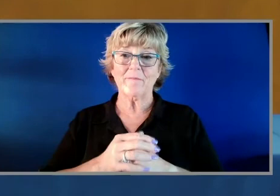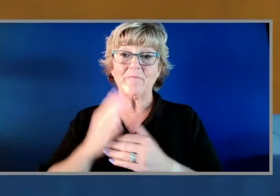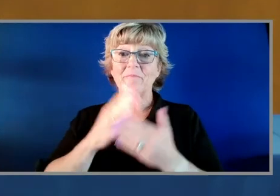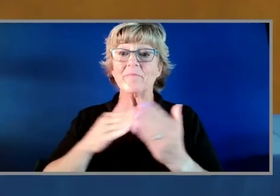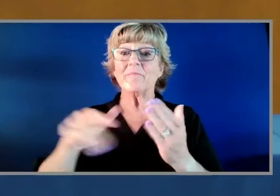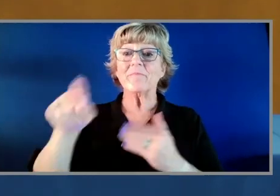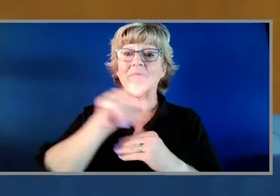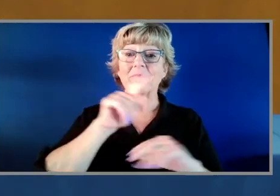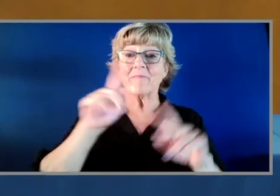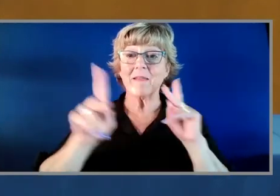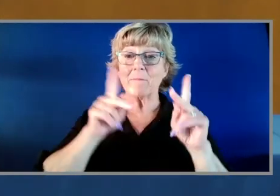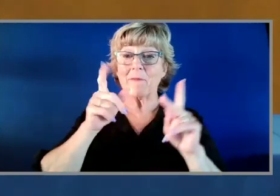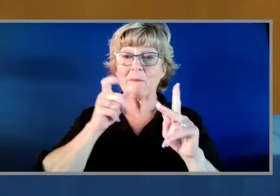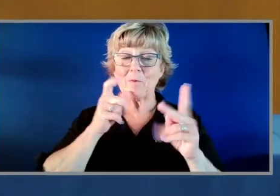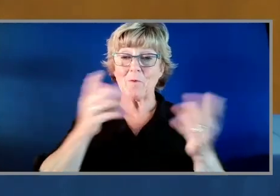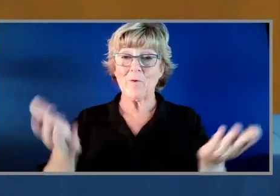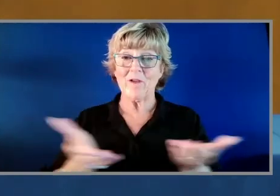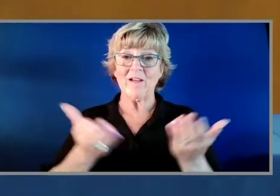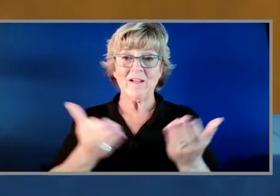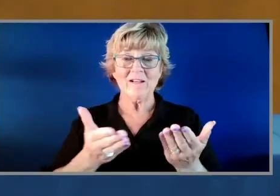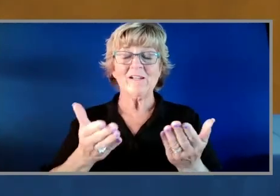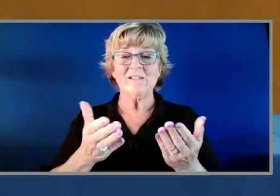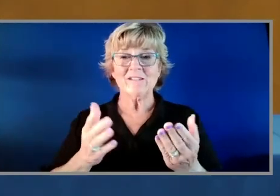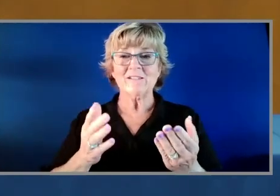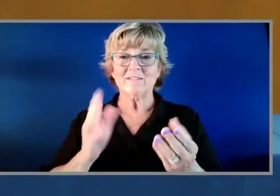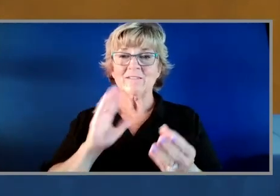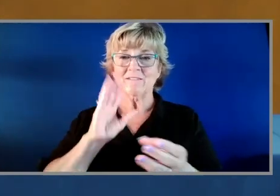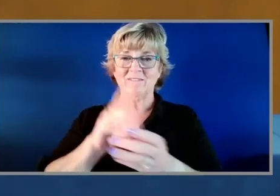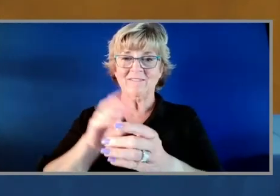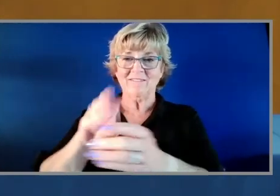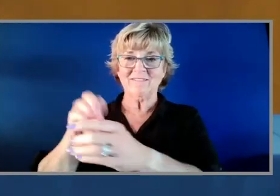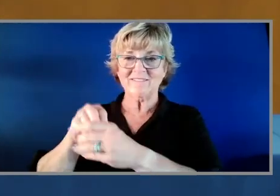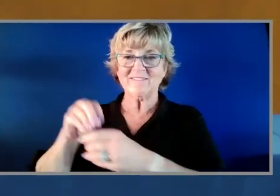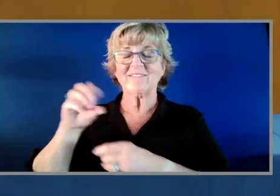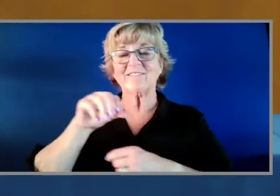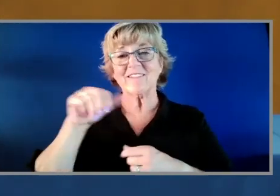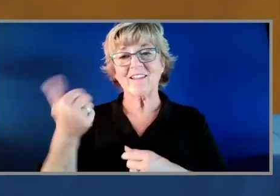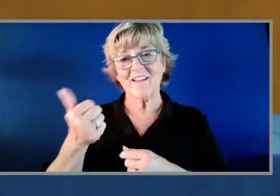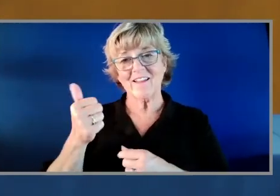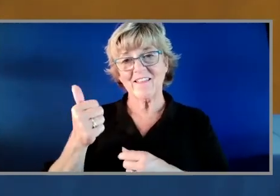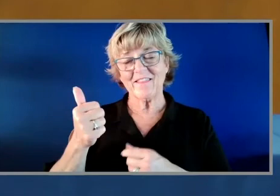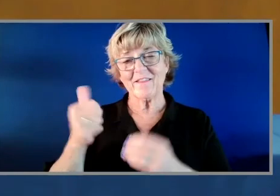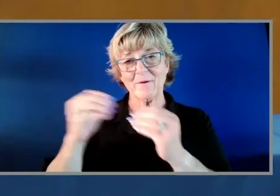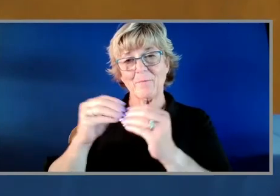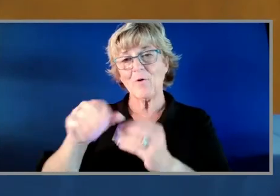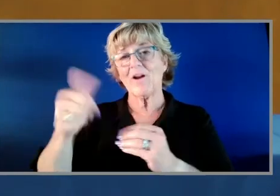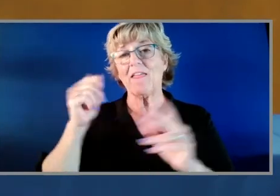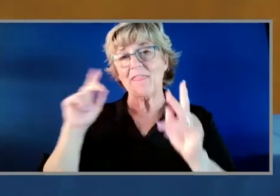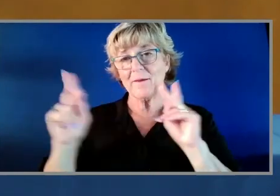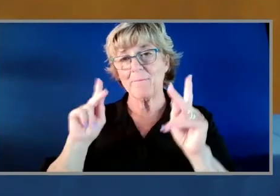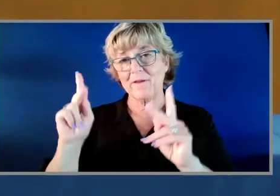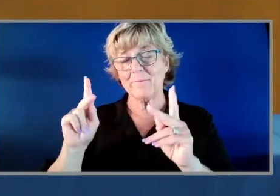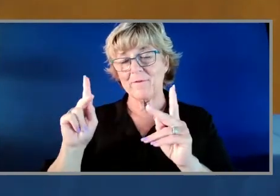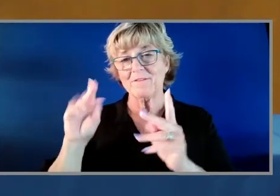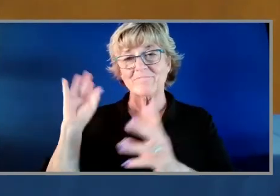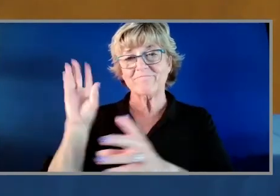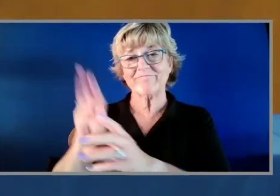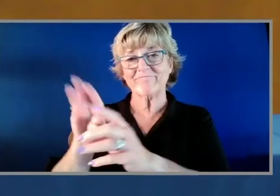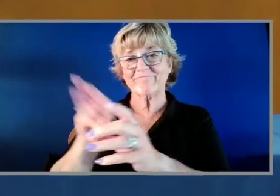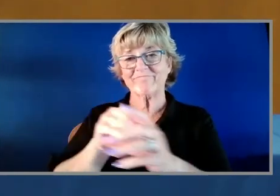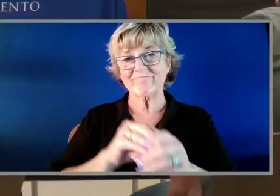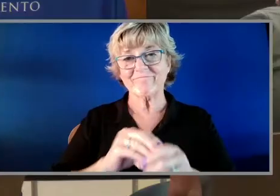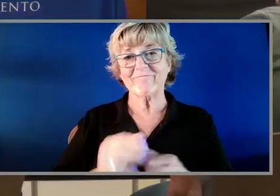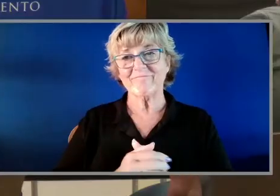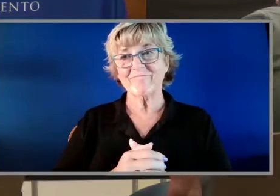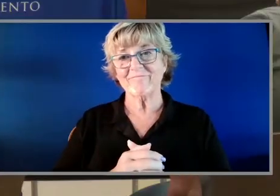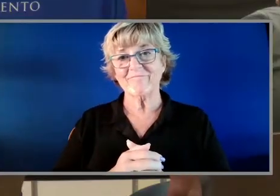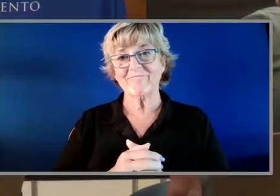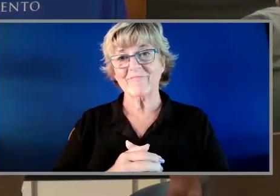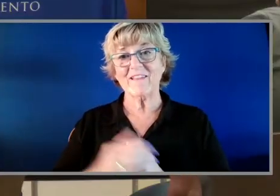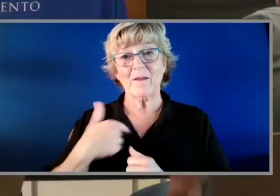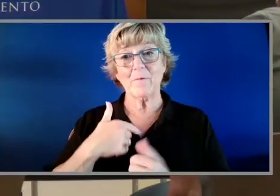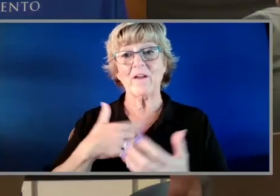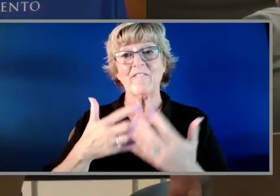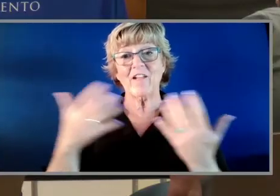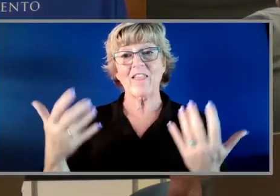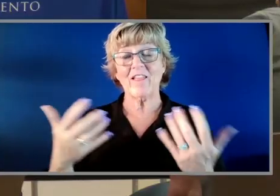Studio: Give us input, I know some of the folks here in the audience have weighed in years past and it certainly has had